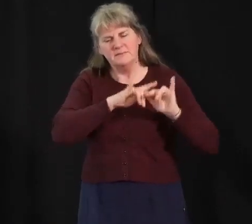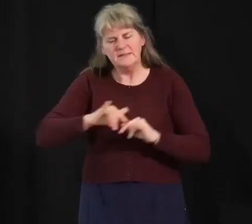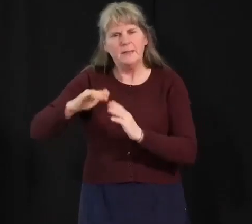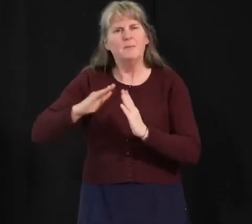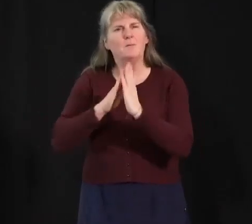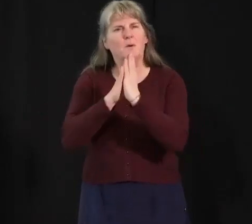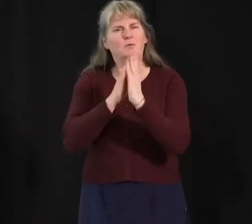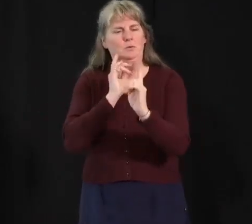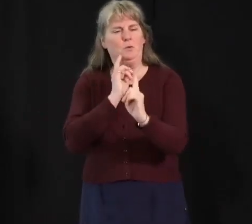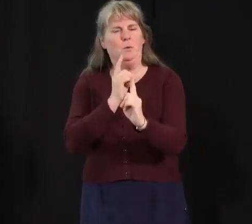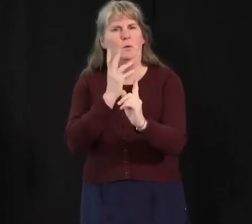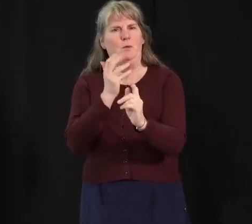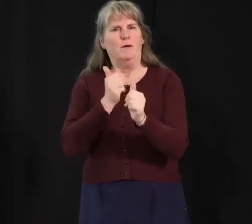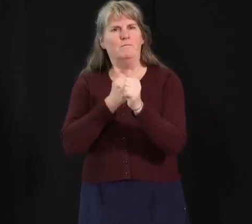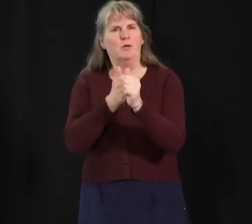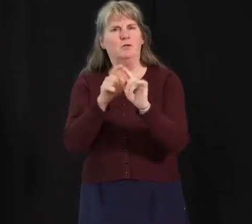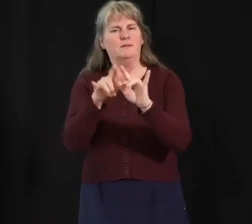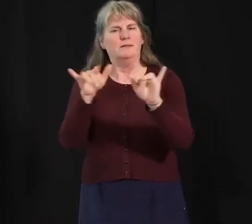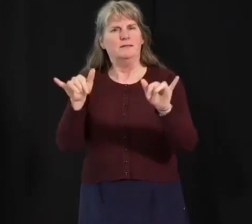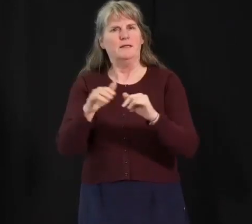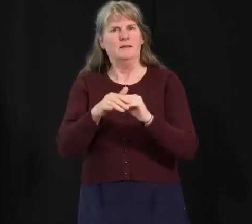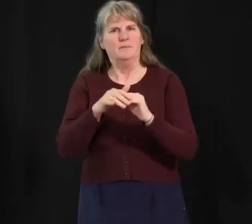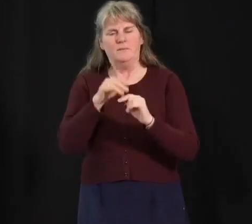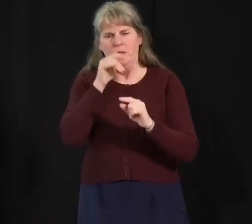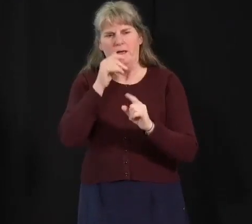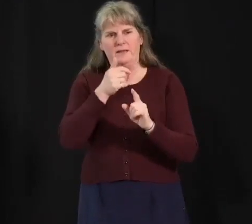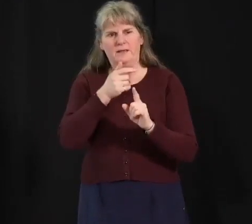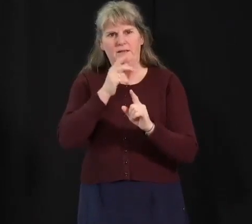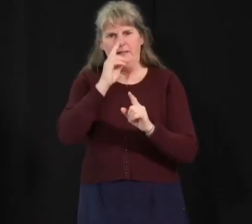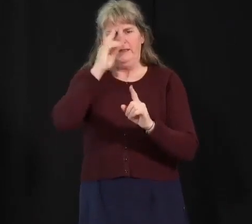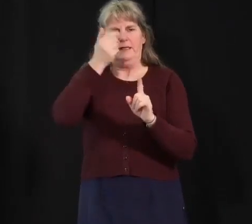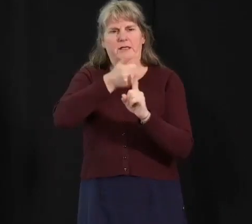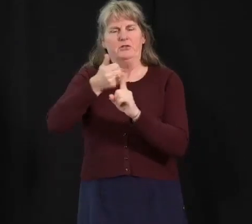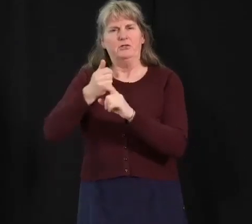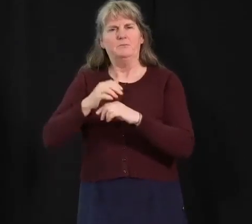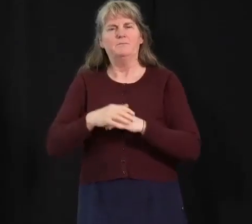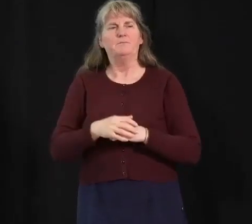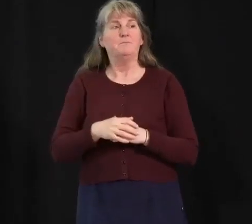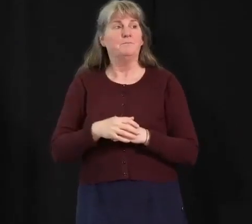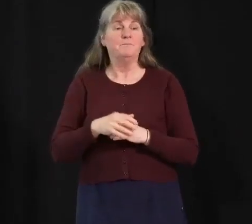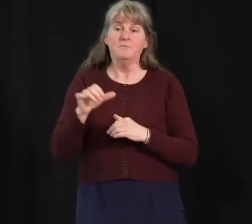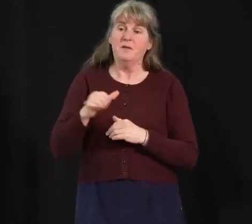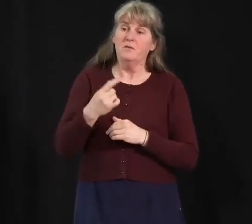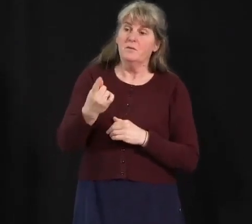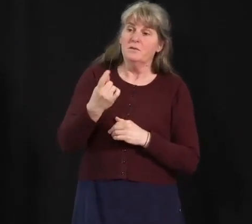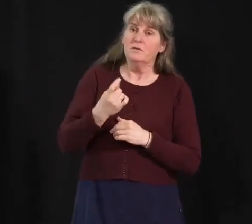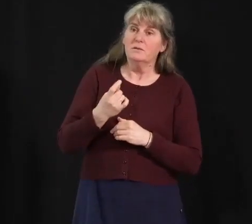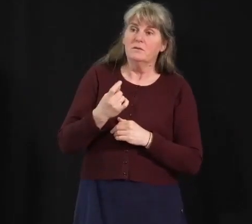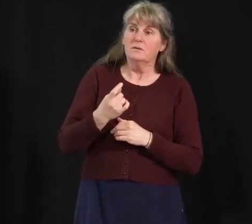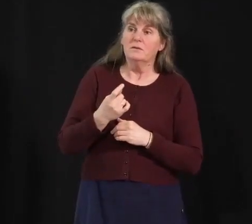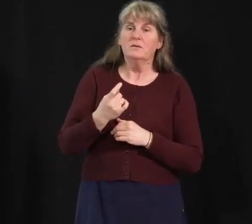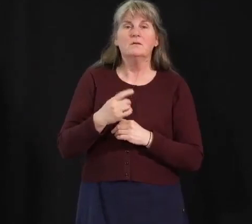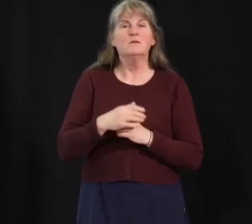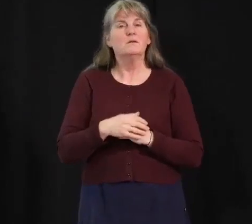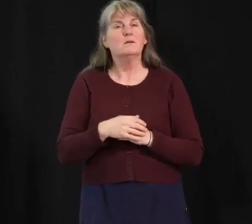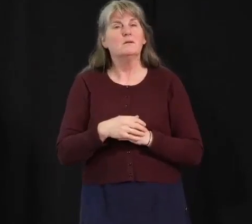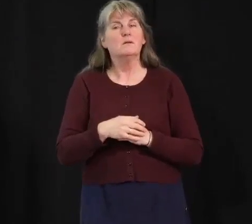apply more of an equal framework for services and businesses to